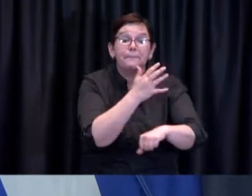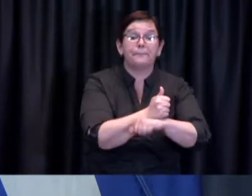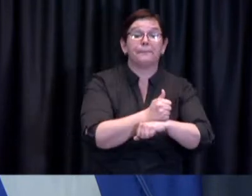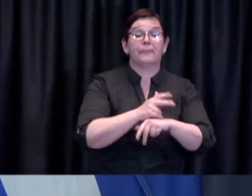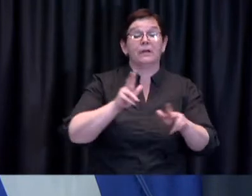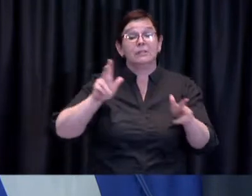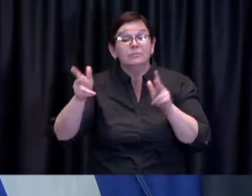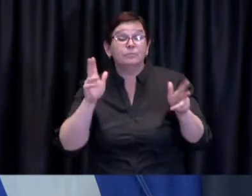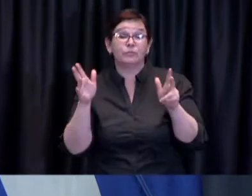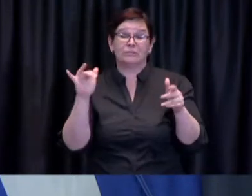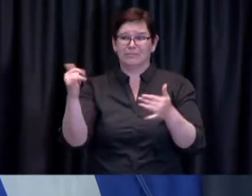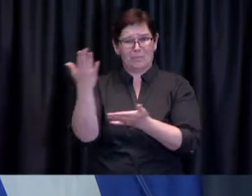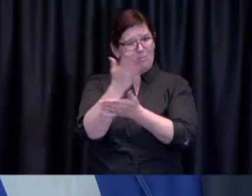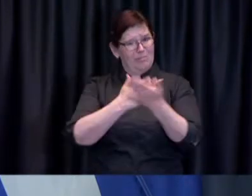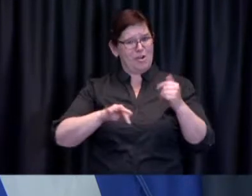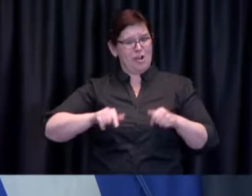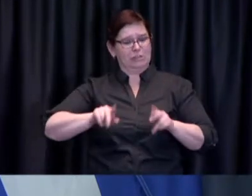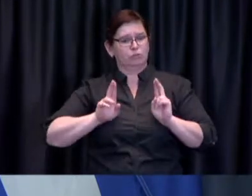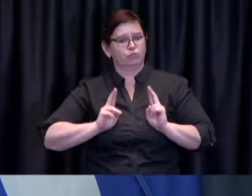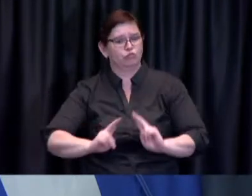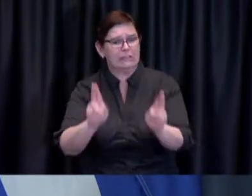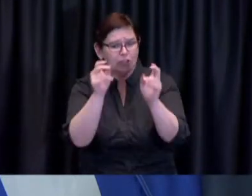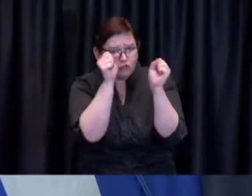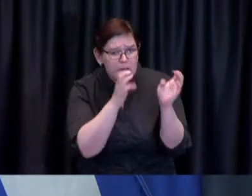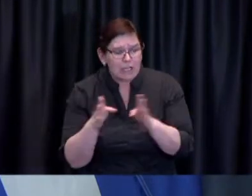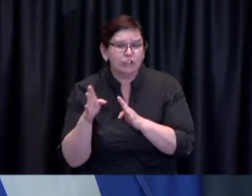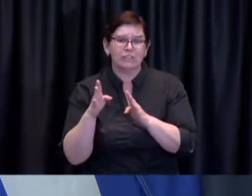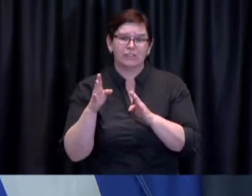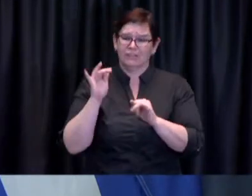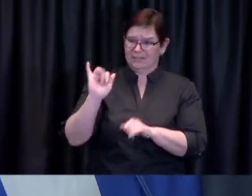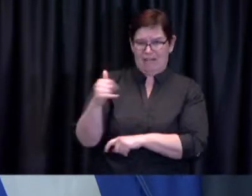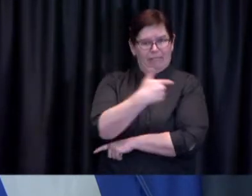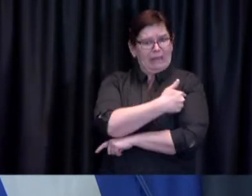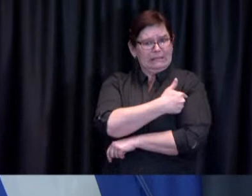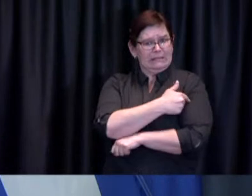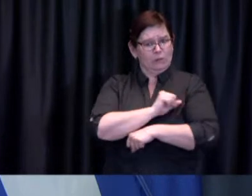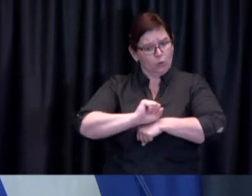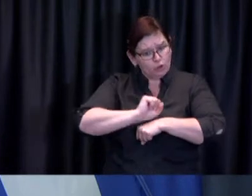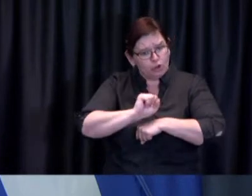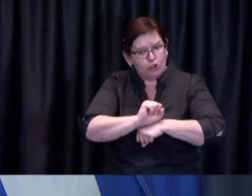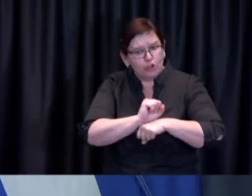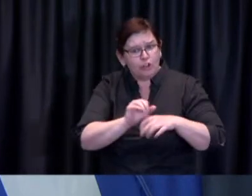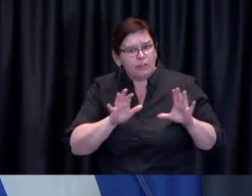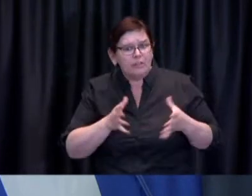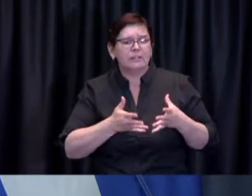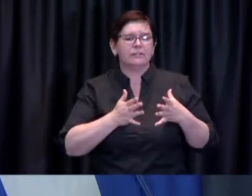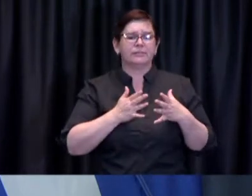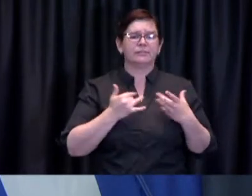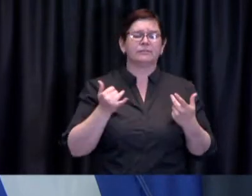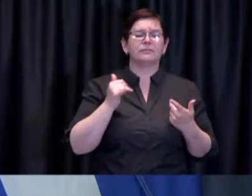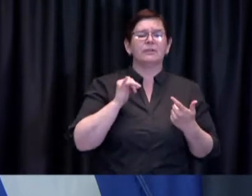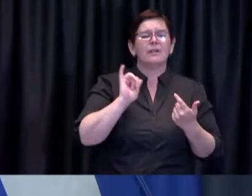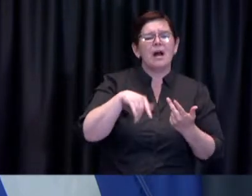part of our vaccination efforts there are vaccine channels available to the residents of Toronto